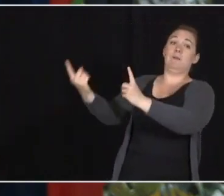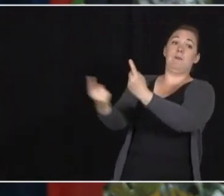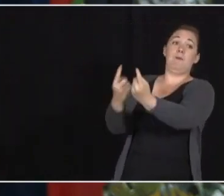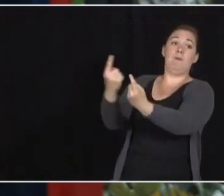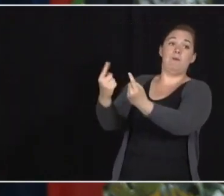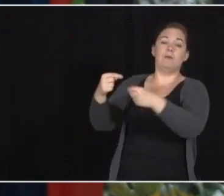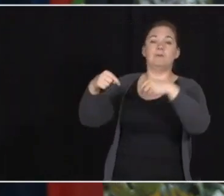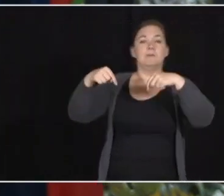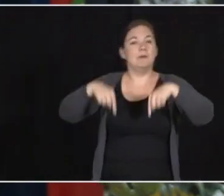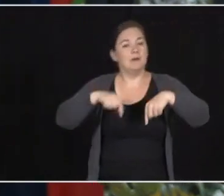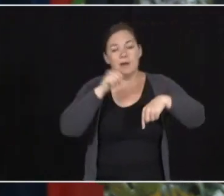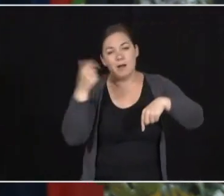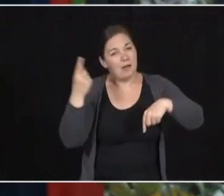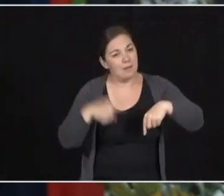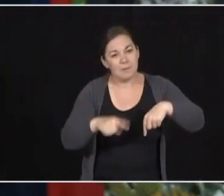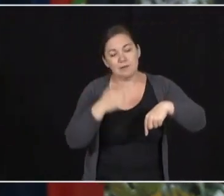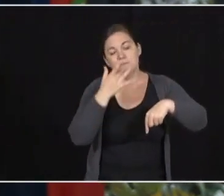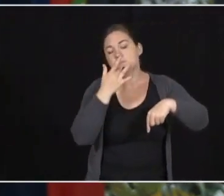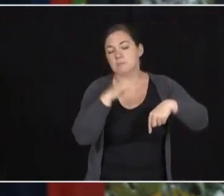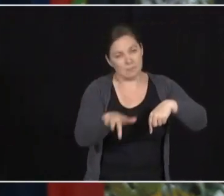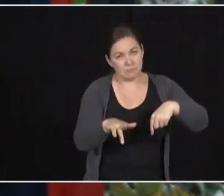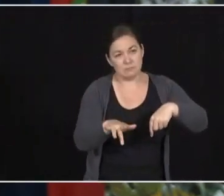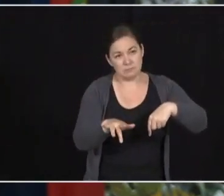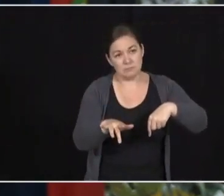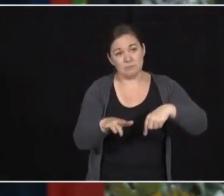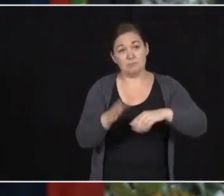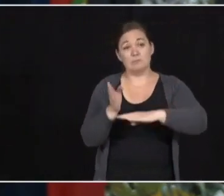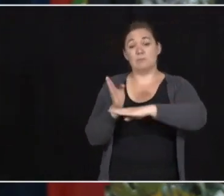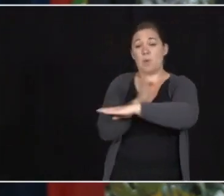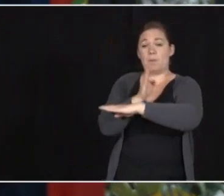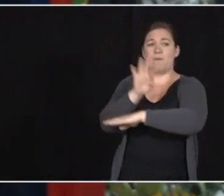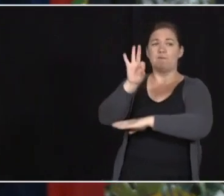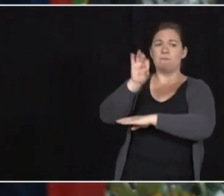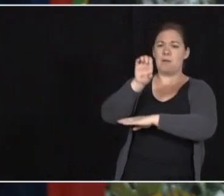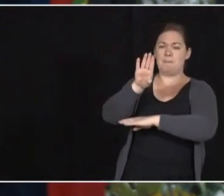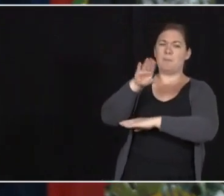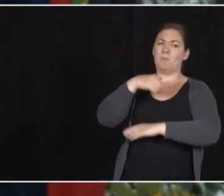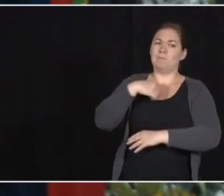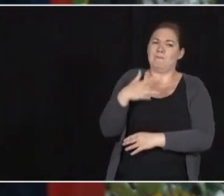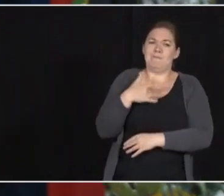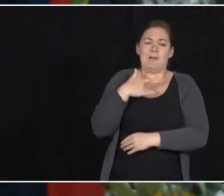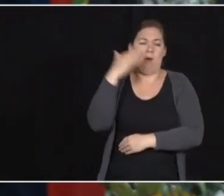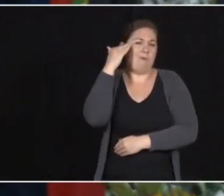and we were anticipating from the very beginning back in February the need to have flexible aspects for staffing.